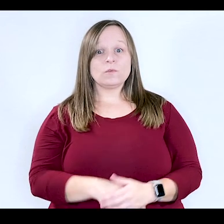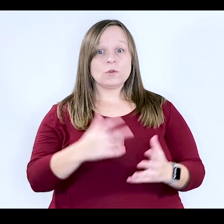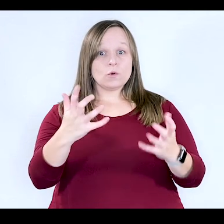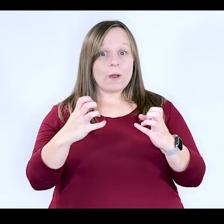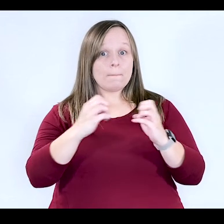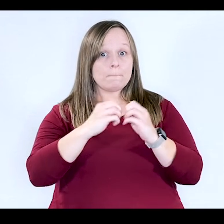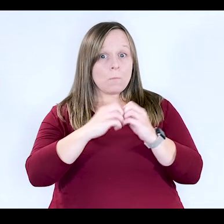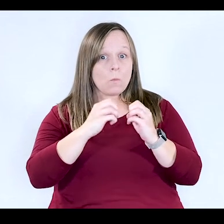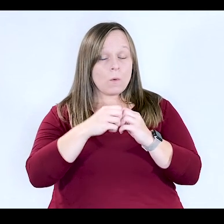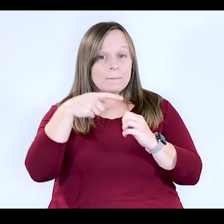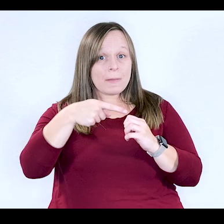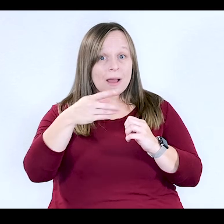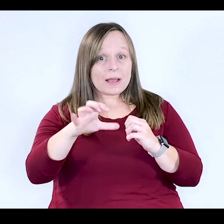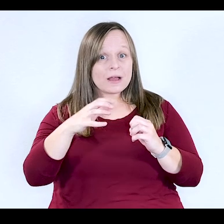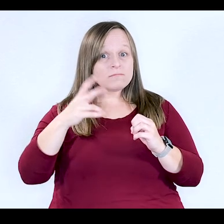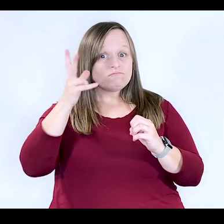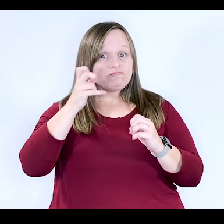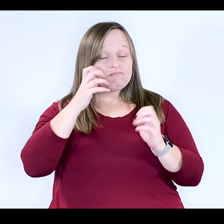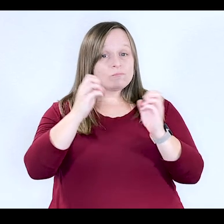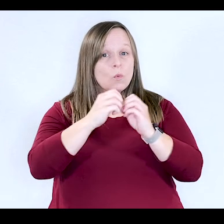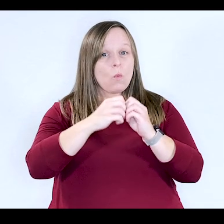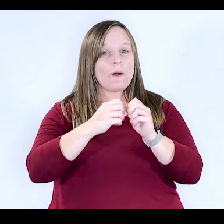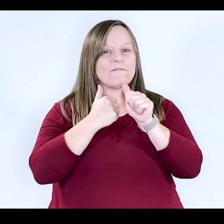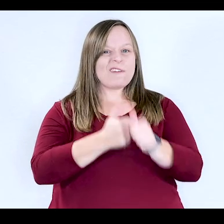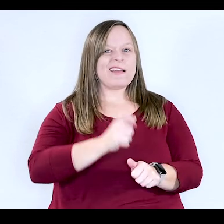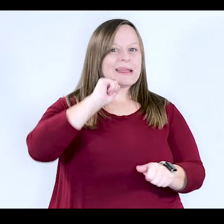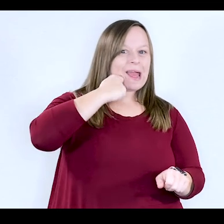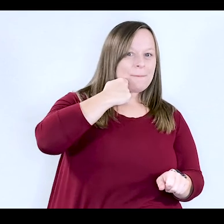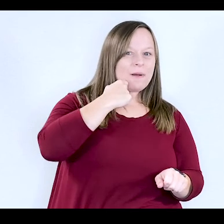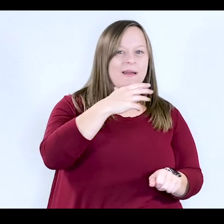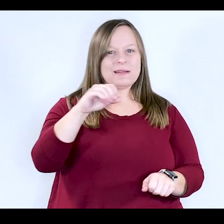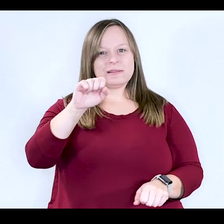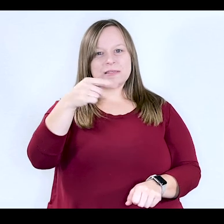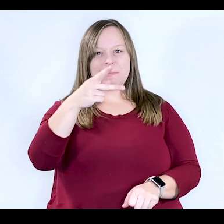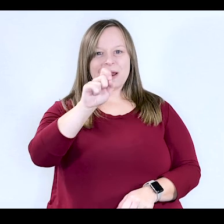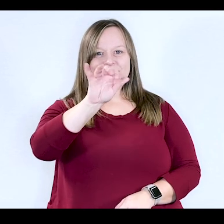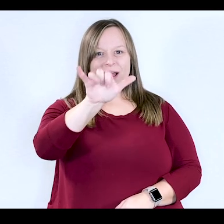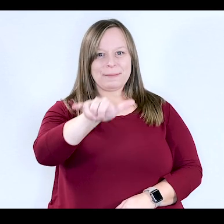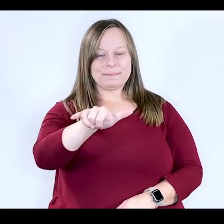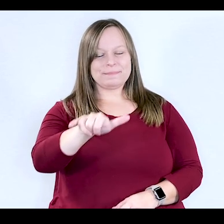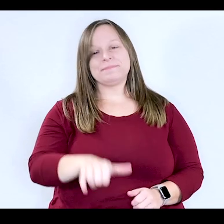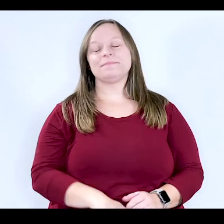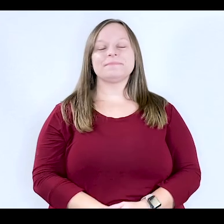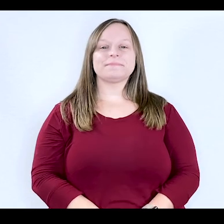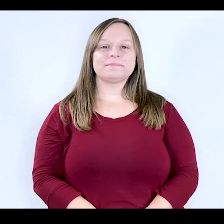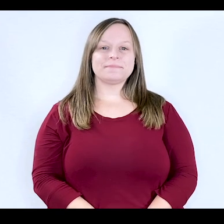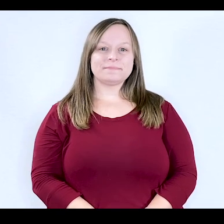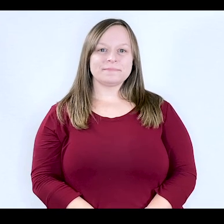To listen to more Empire State of Rights: Closed Caption, follow us on Apple Podcasts and Spotify.